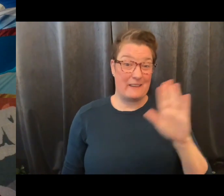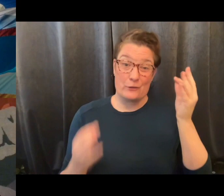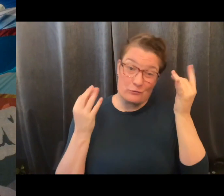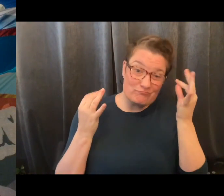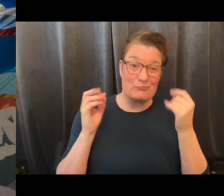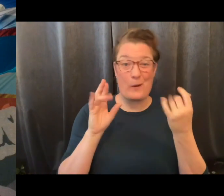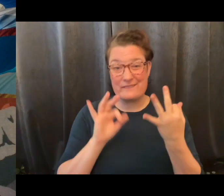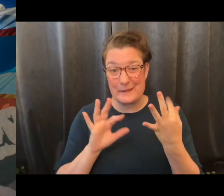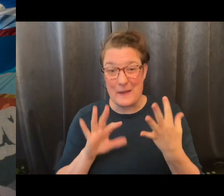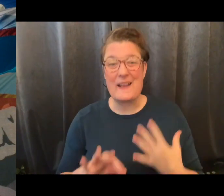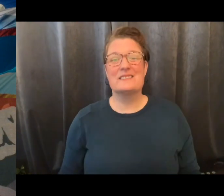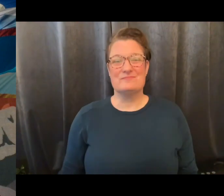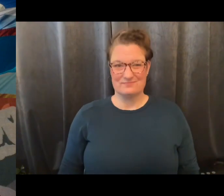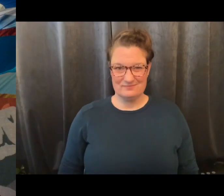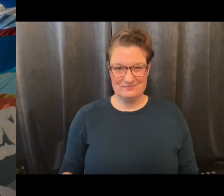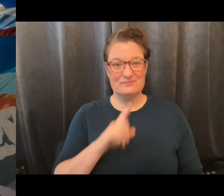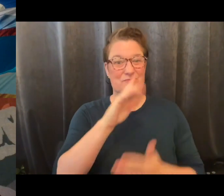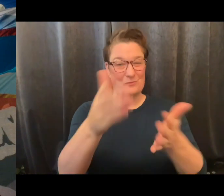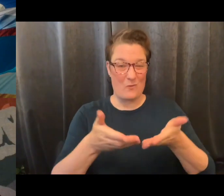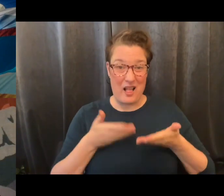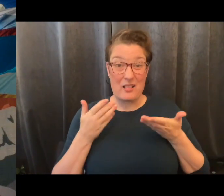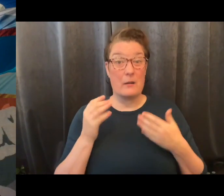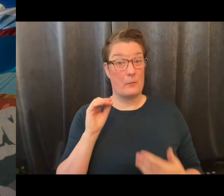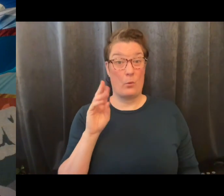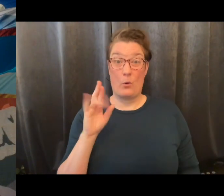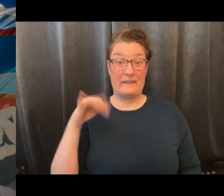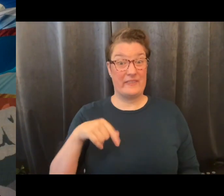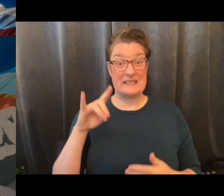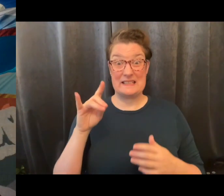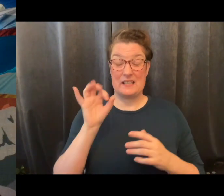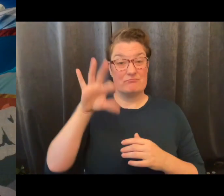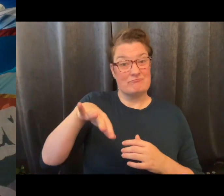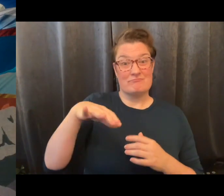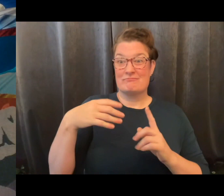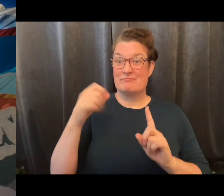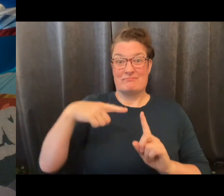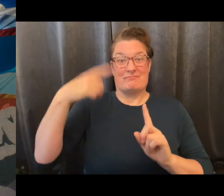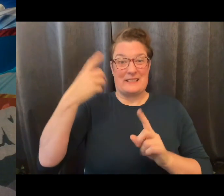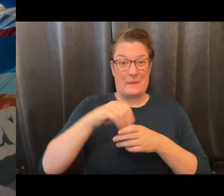Rebekah: is really welcome. Or if this prompted something in your life, we would love to know. Nomy: Yeah. Keep in touch.